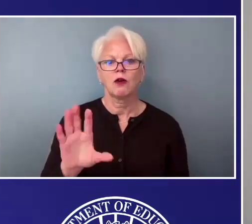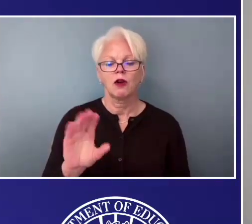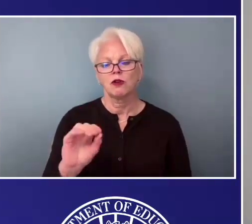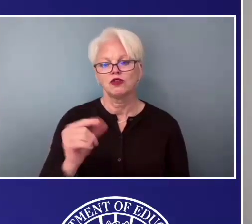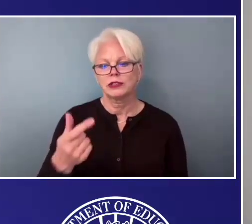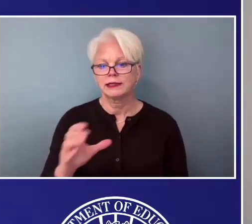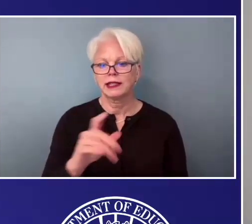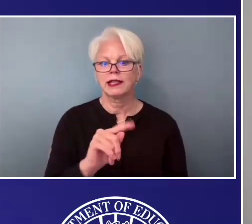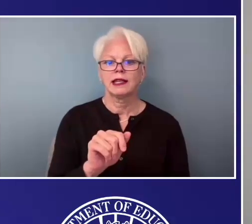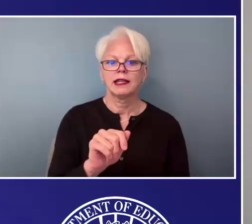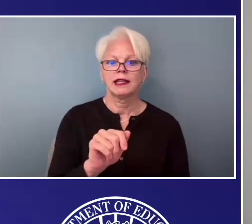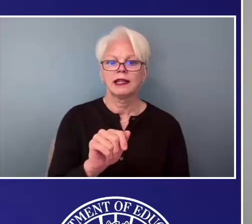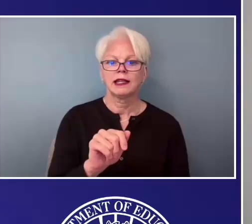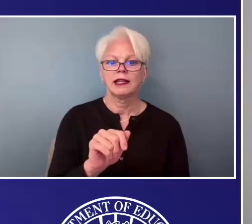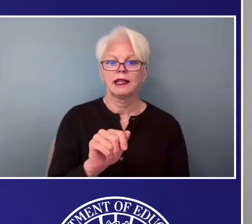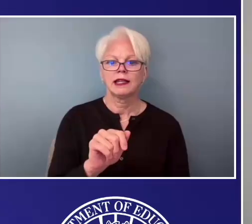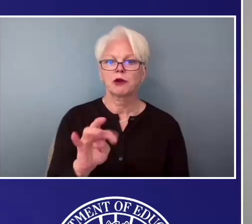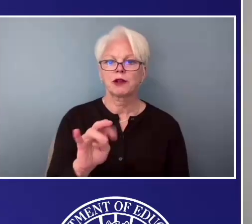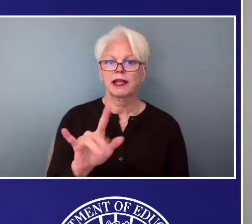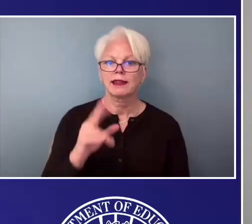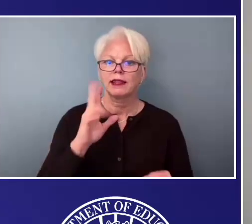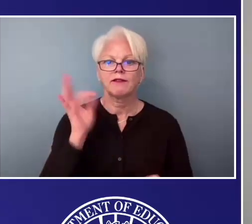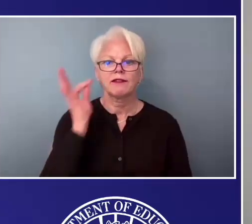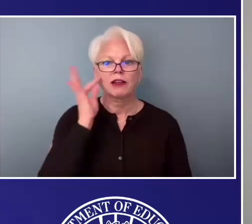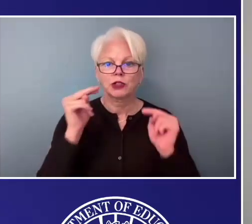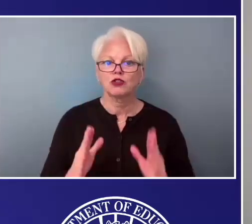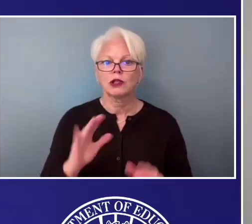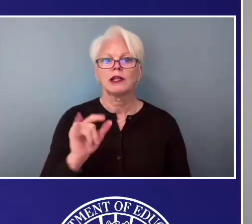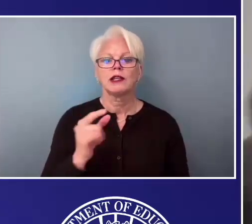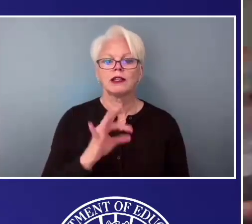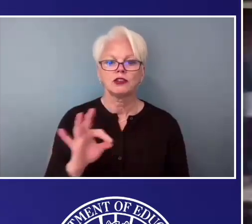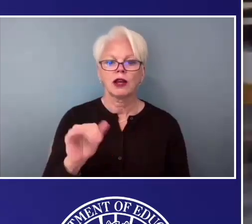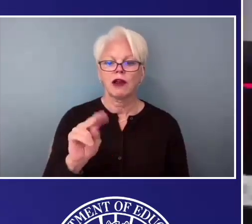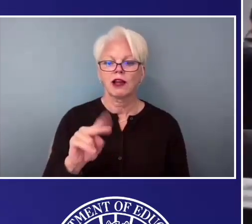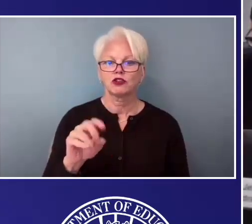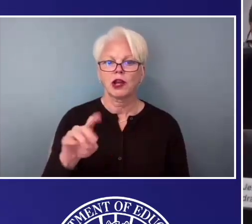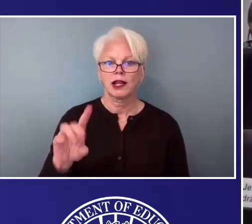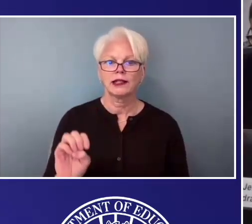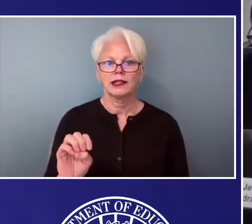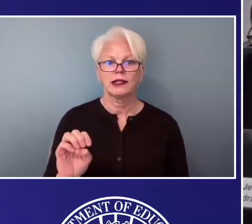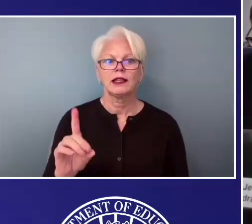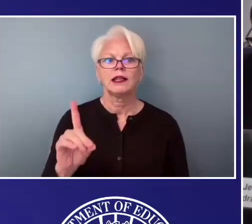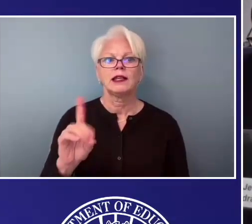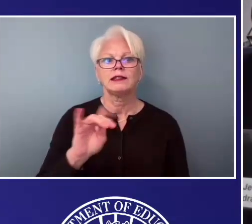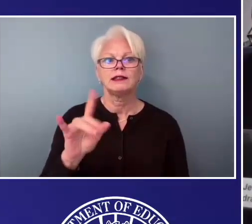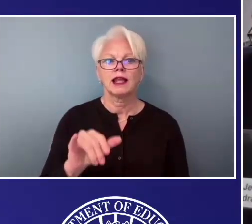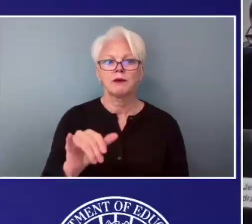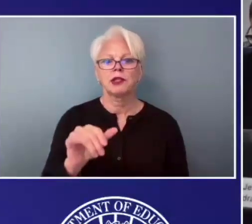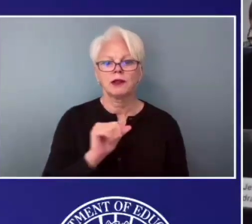Tamy Abernathy, Federal Negotiator. Jeff Andrade, Deputy Assistant Secretary for Policy, Office of Postsecondary Education.